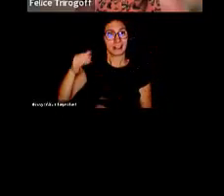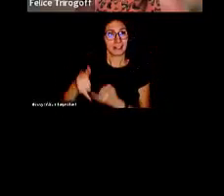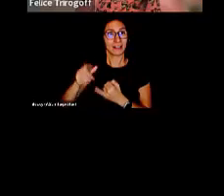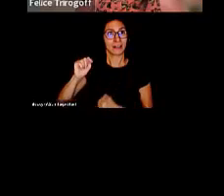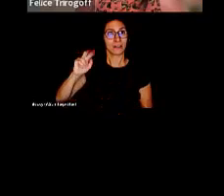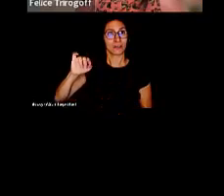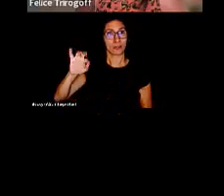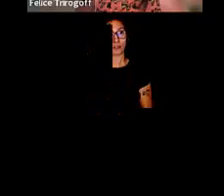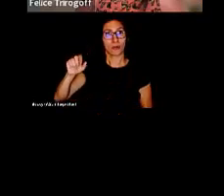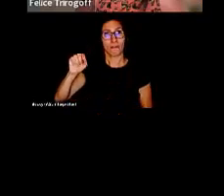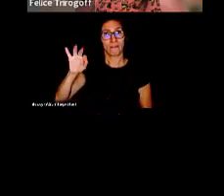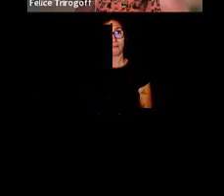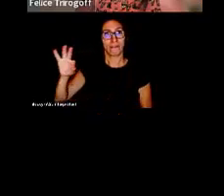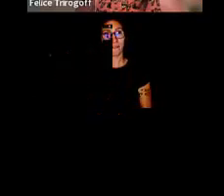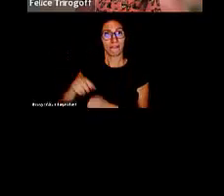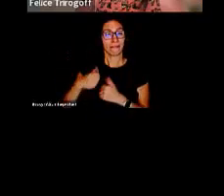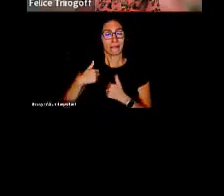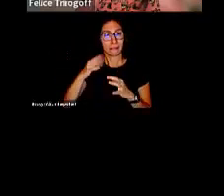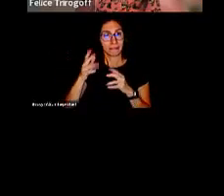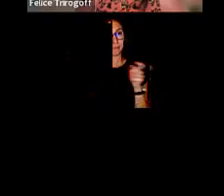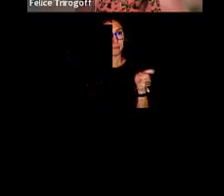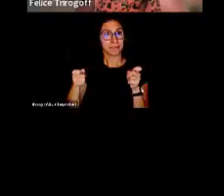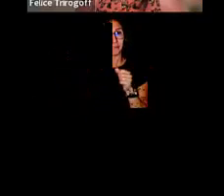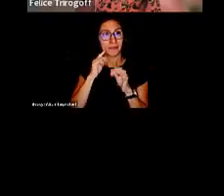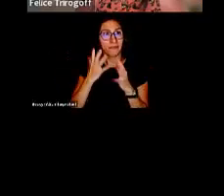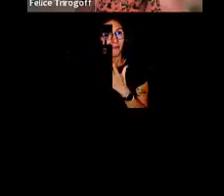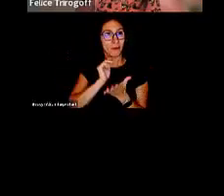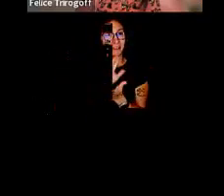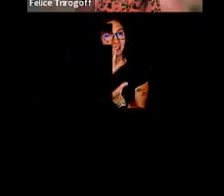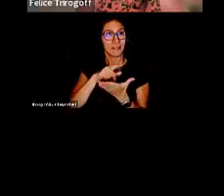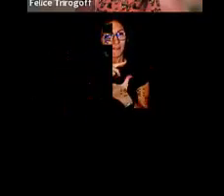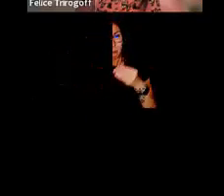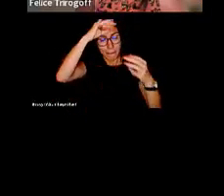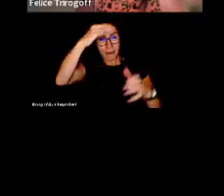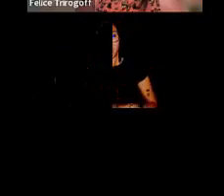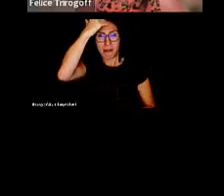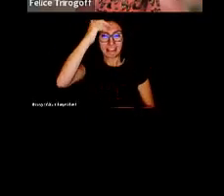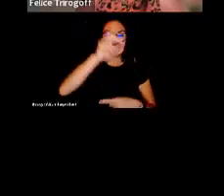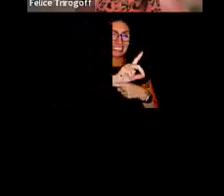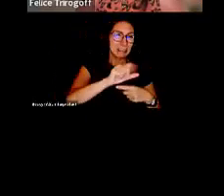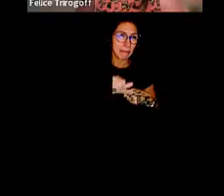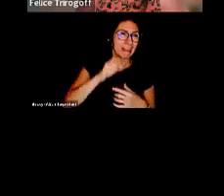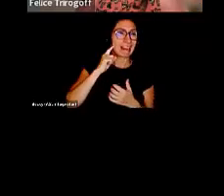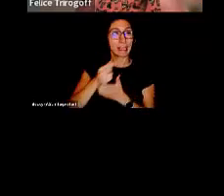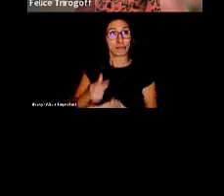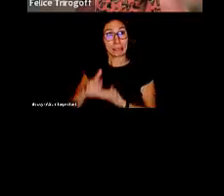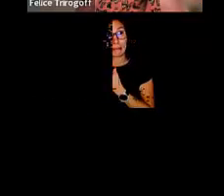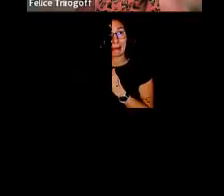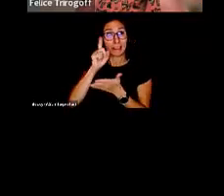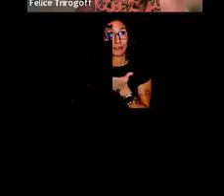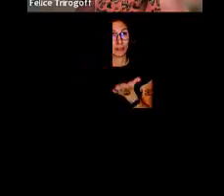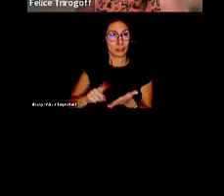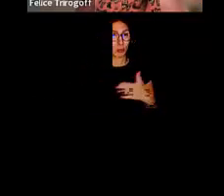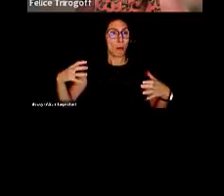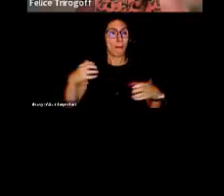this webcast, the Center on Knowledge Translation for Disability & Rehabilitation Research, or KTDRR.